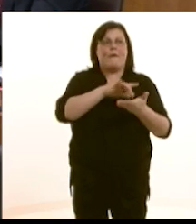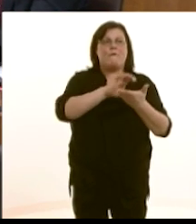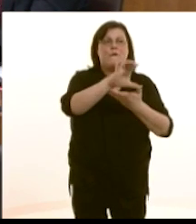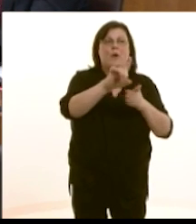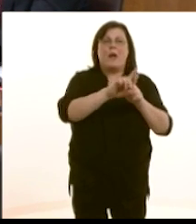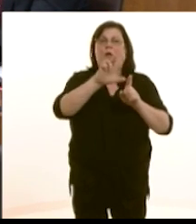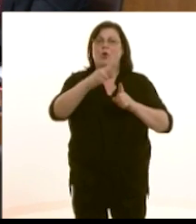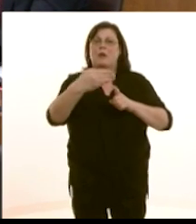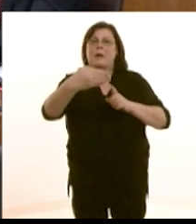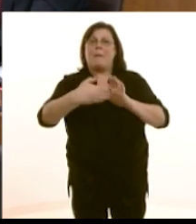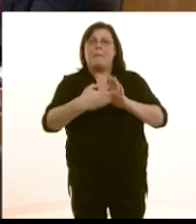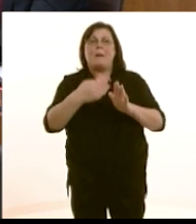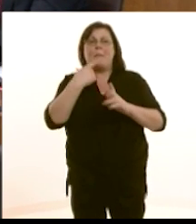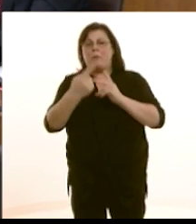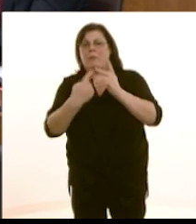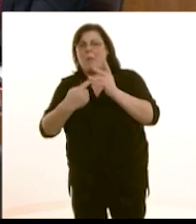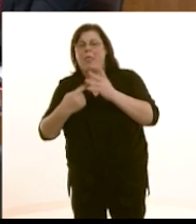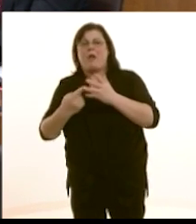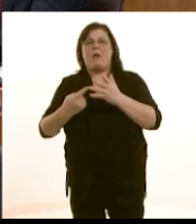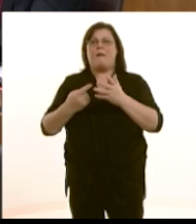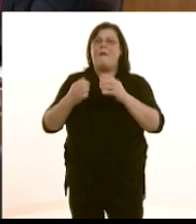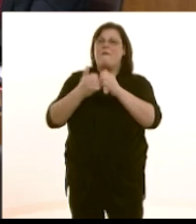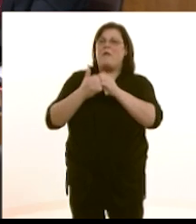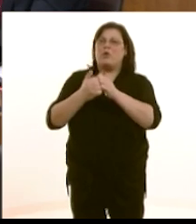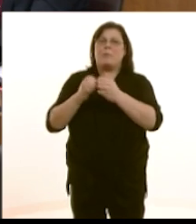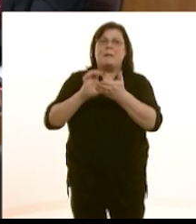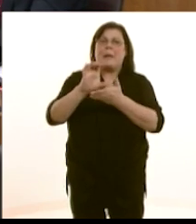million for its other fellowship schemes. So, the remaining other sources of income